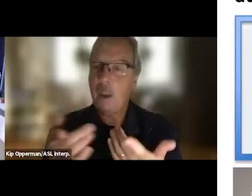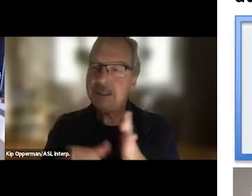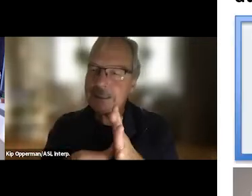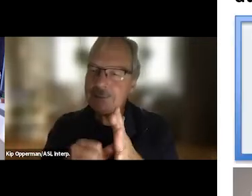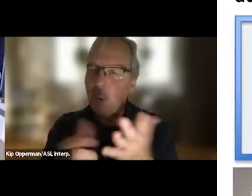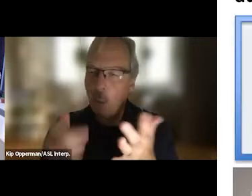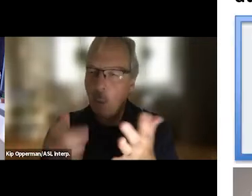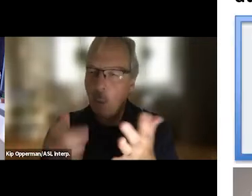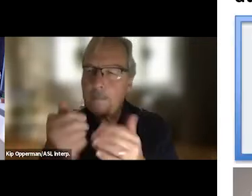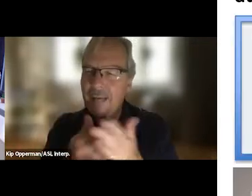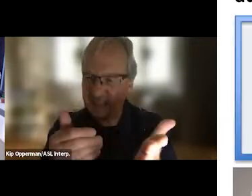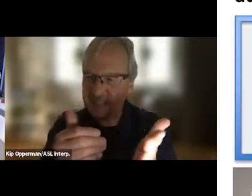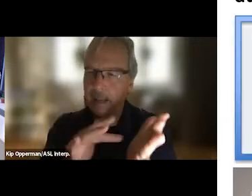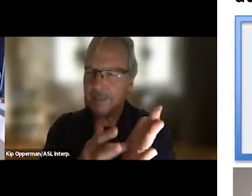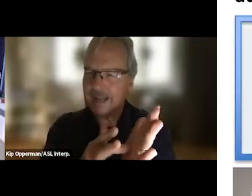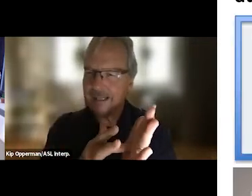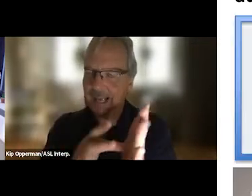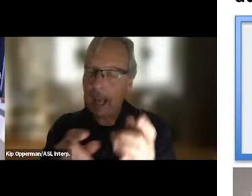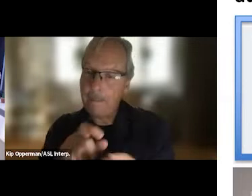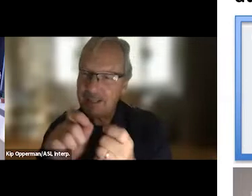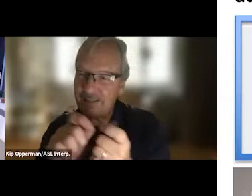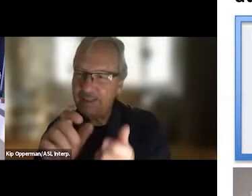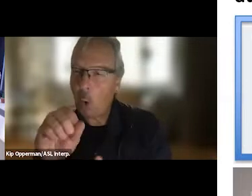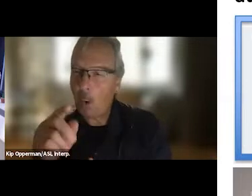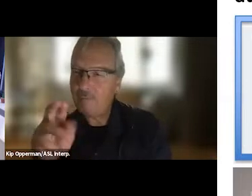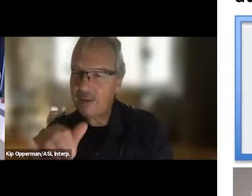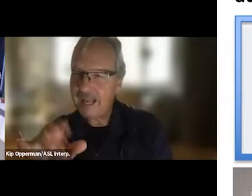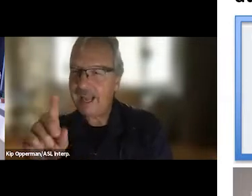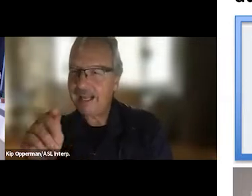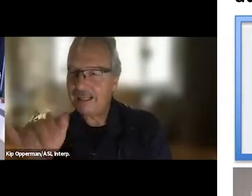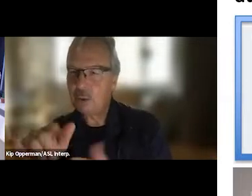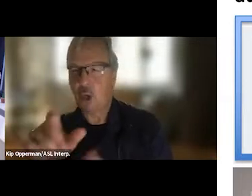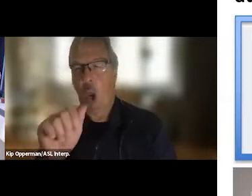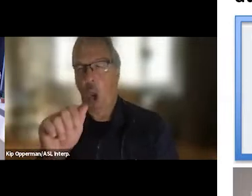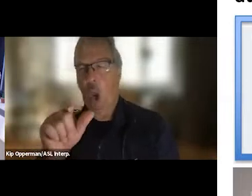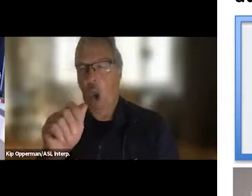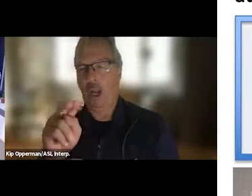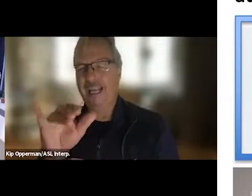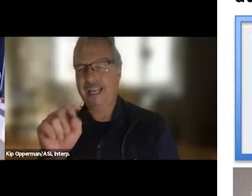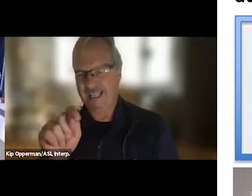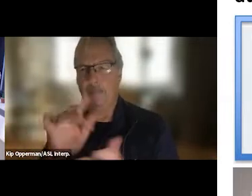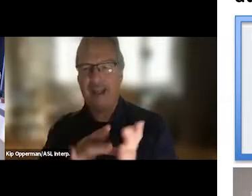and specifically buprenorphine and methadone, the opioid agonist medications is that they're extremely effective